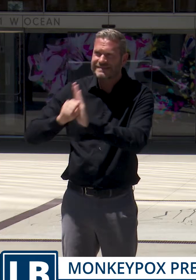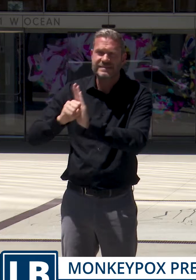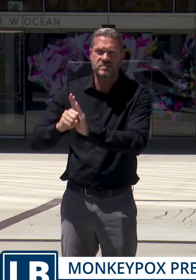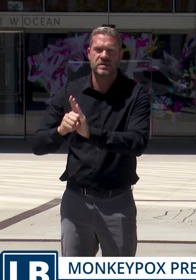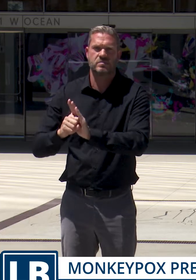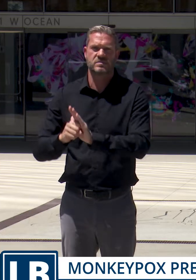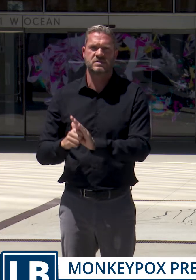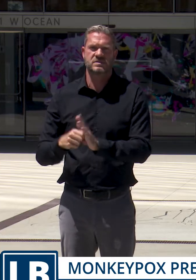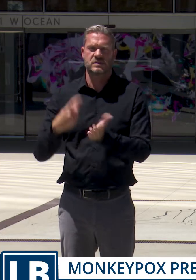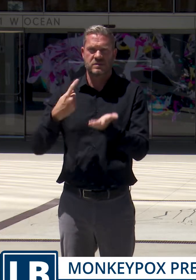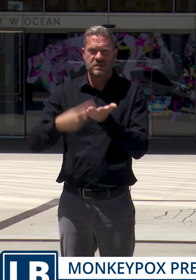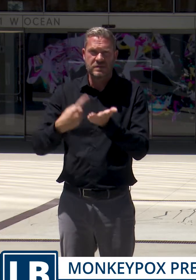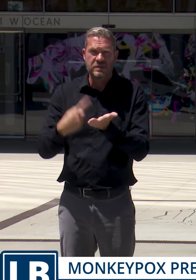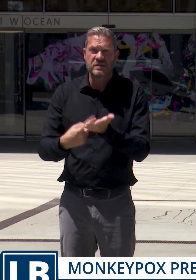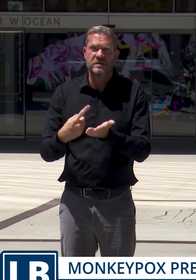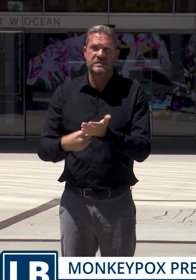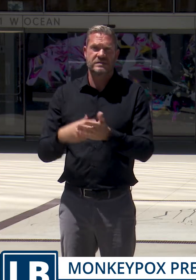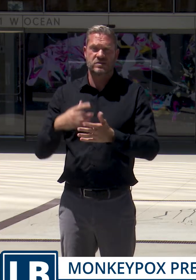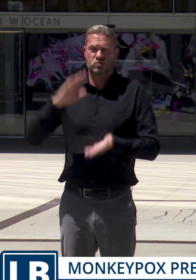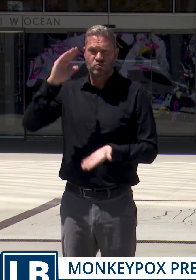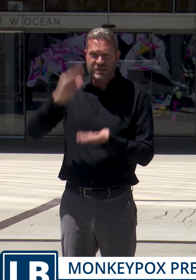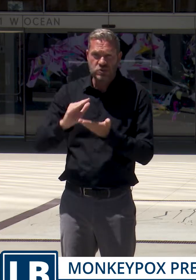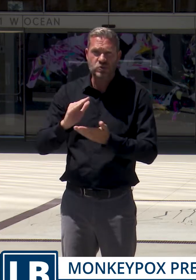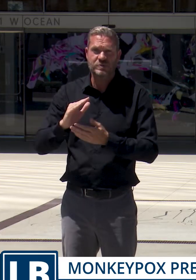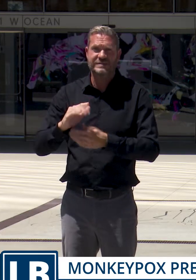practicing safer sex such as reducing the number of sexual partners